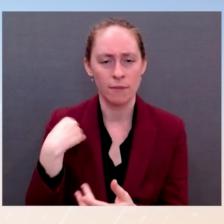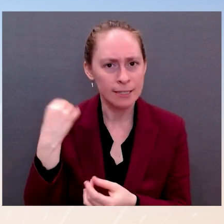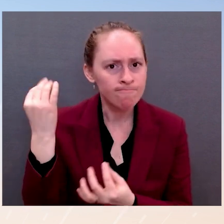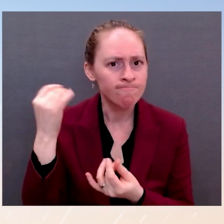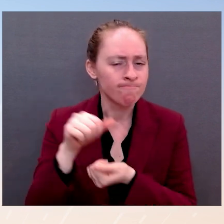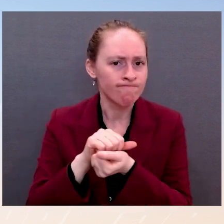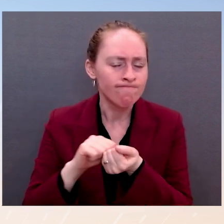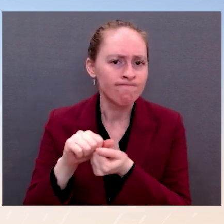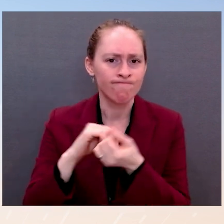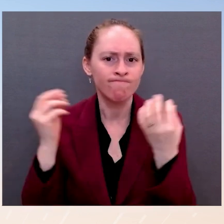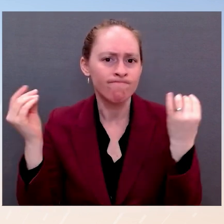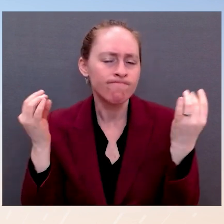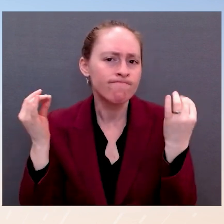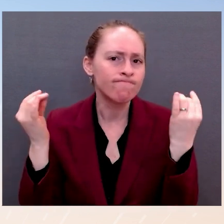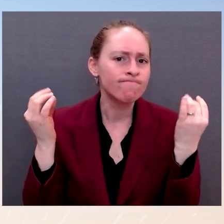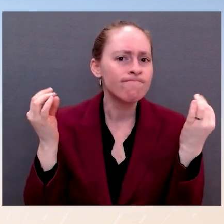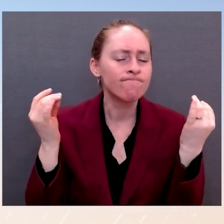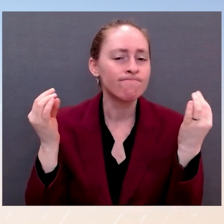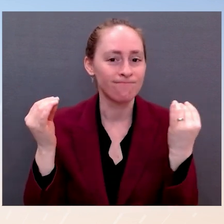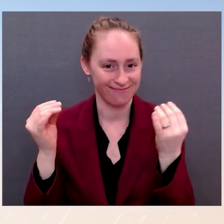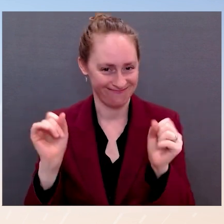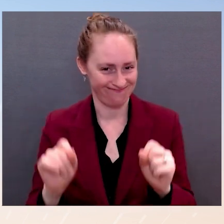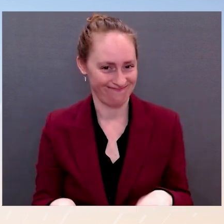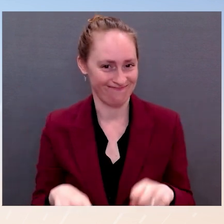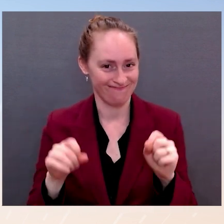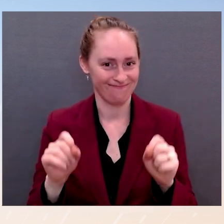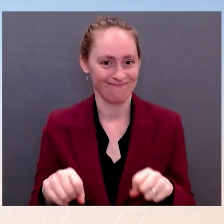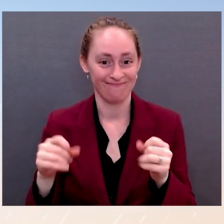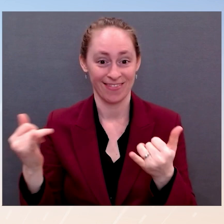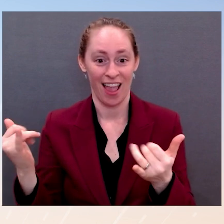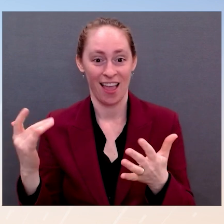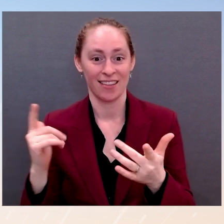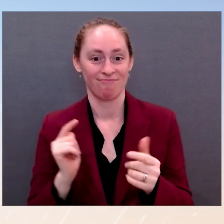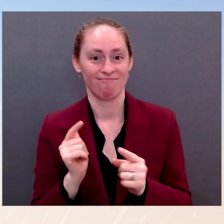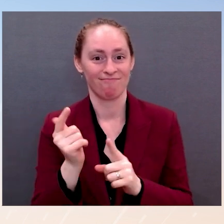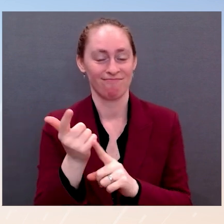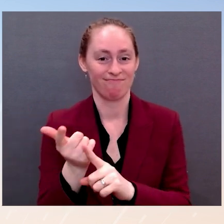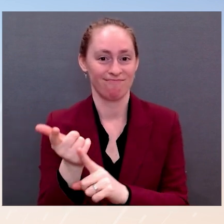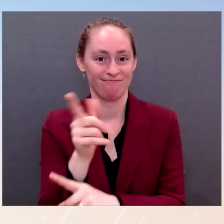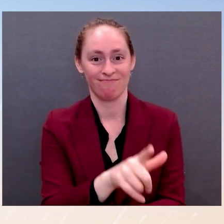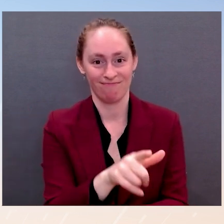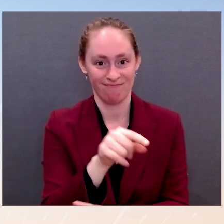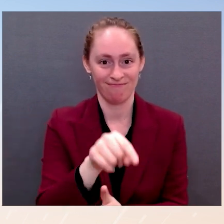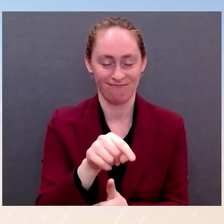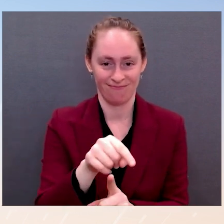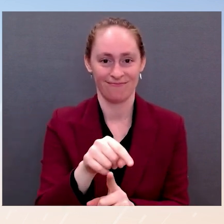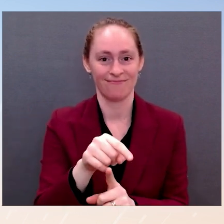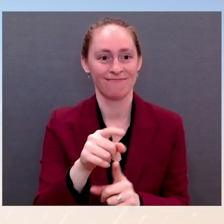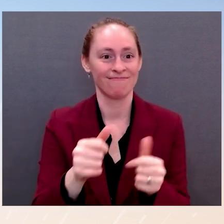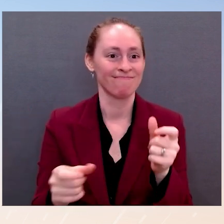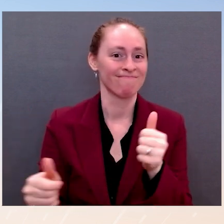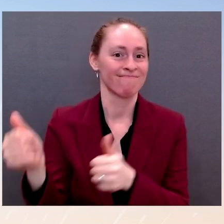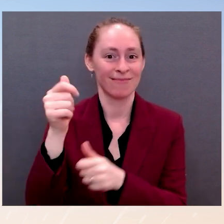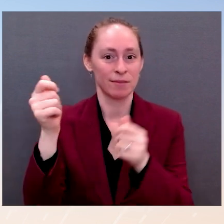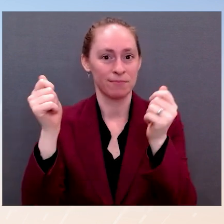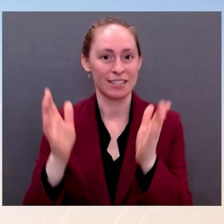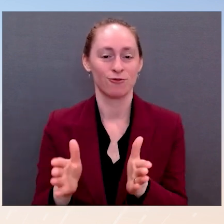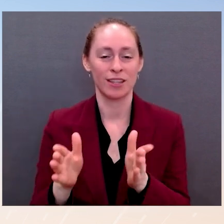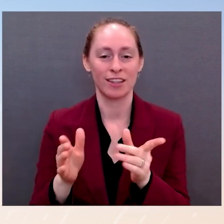and a lot to be able to move and act on. And you're right, it is time to hear from my groundbreaking historic administrator, Brooks-LaSure.